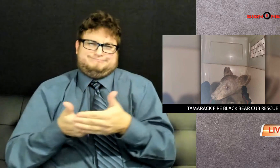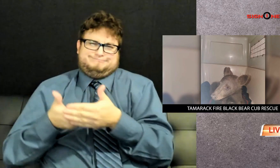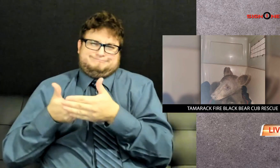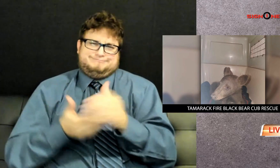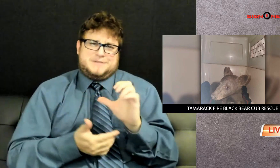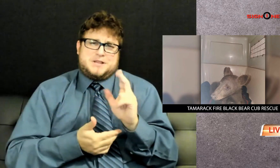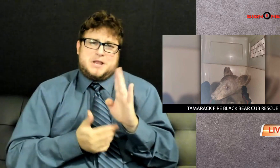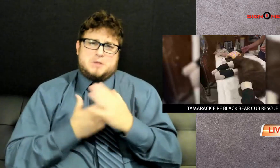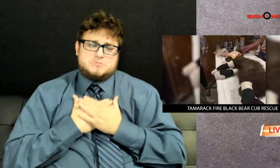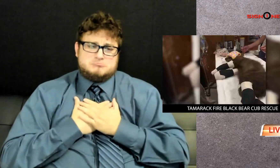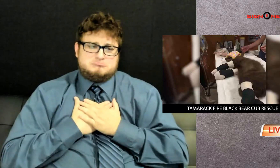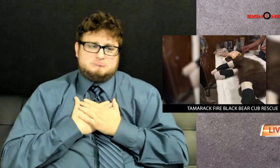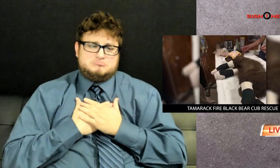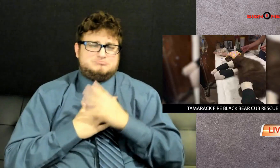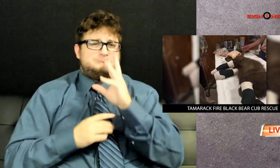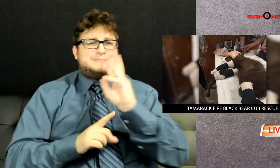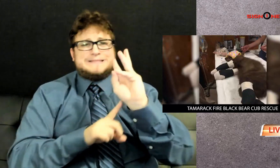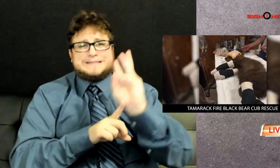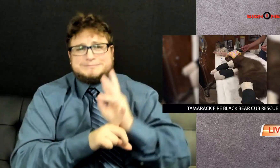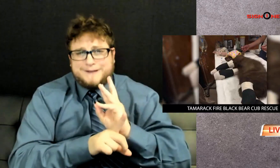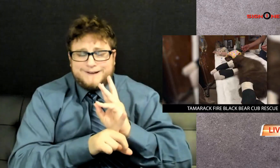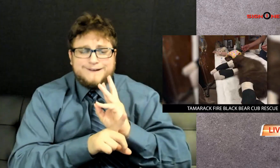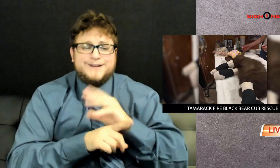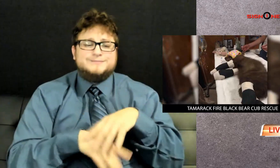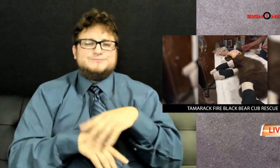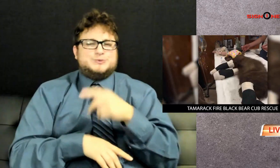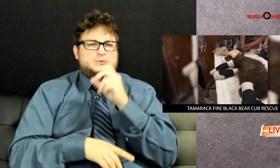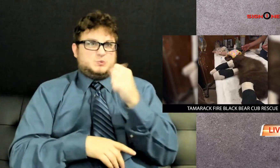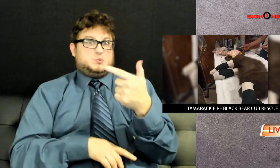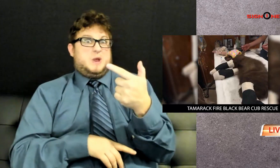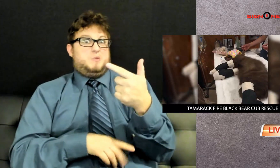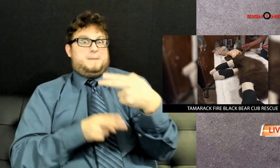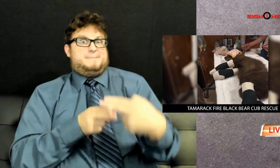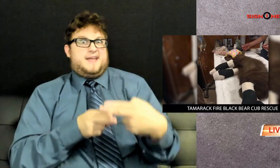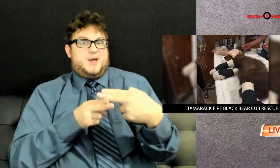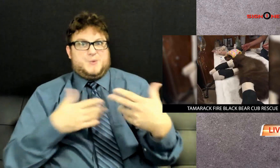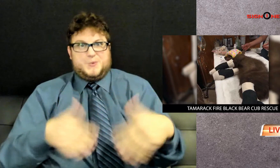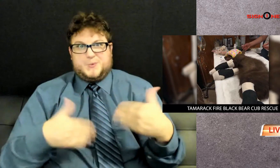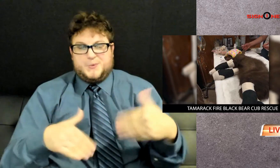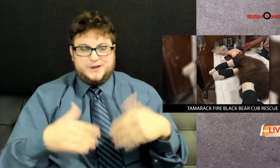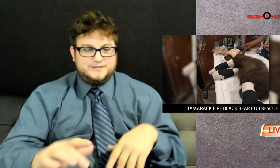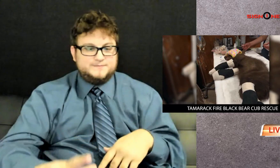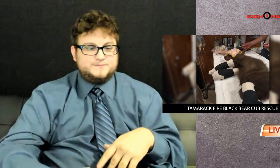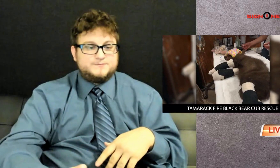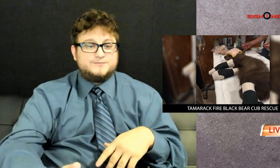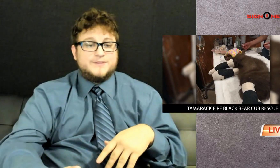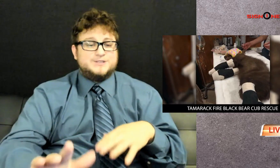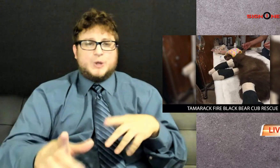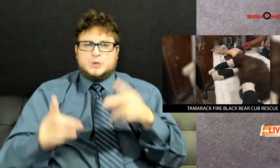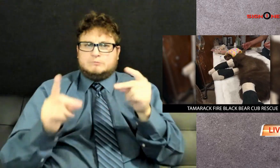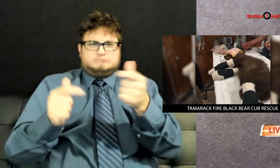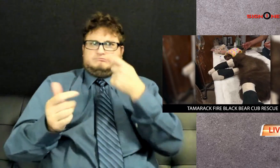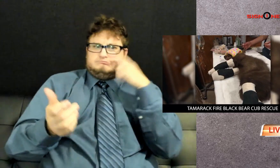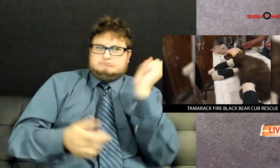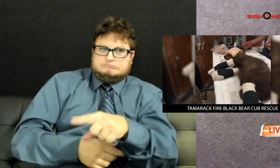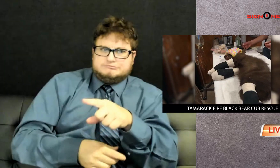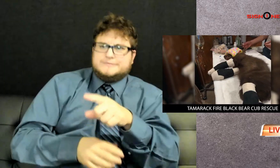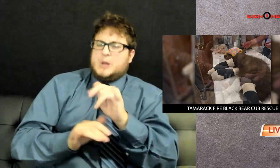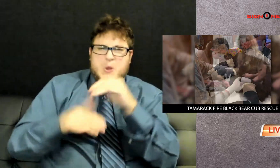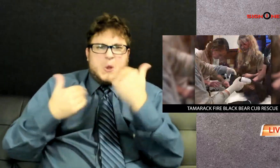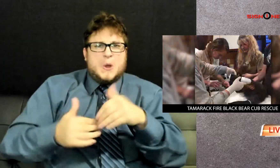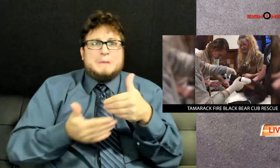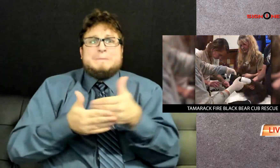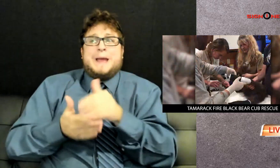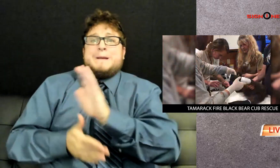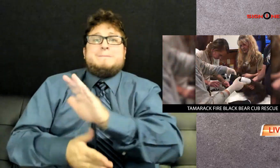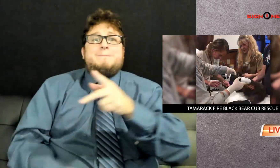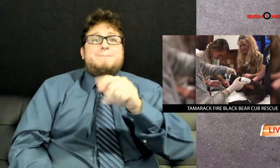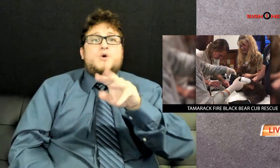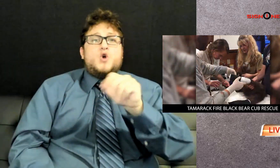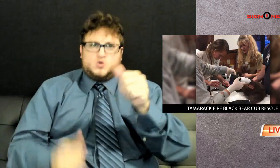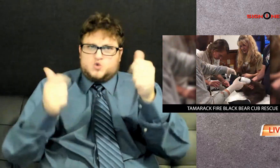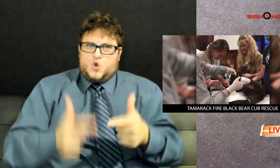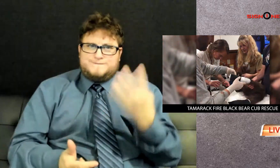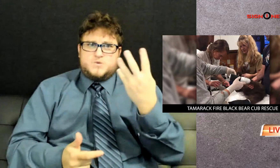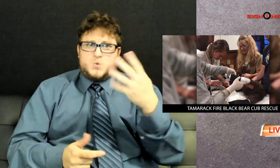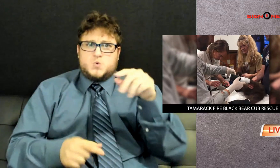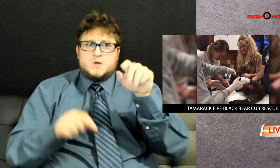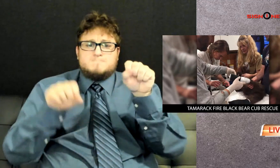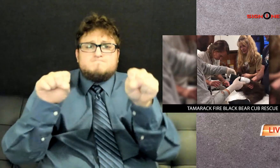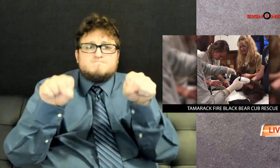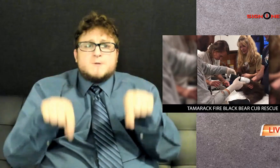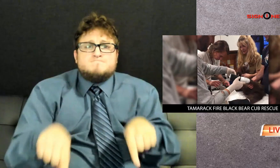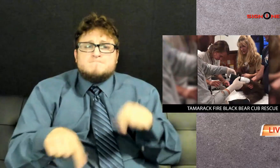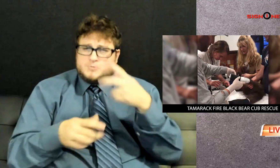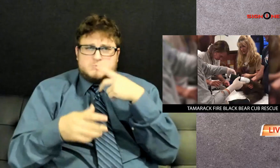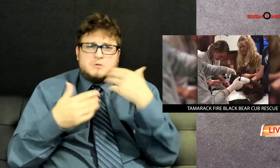old 21 pound black bear cub from the massive Tamarack fire they quickly realized the cub